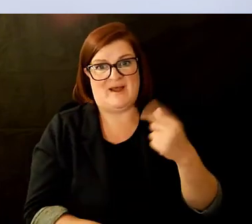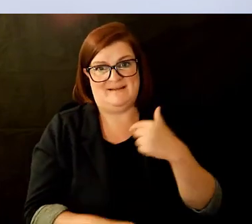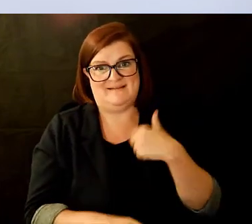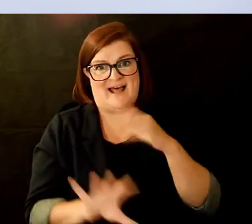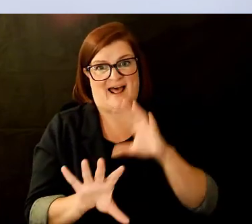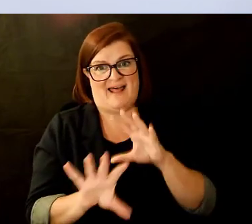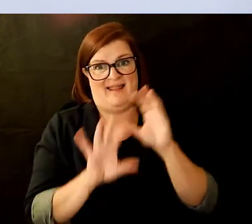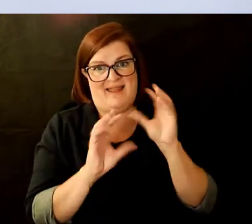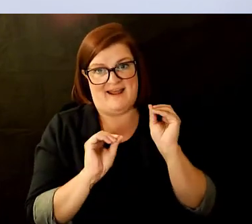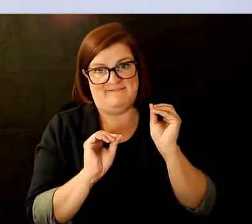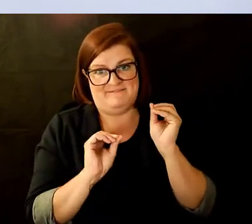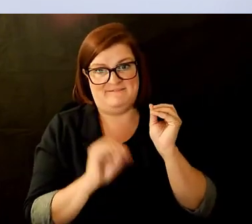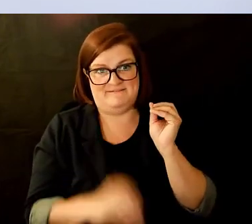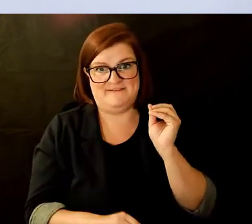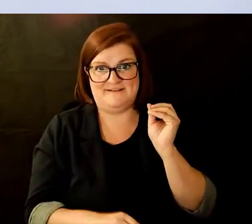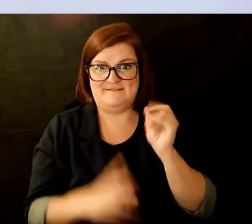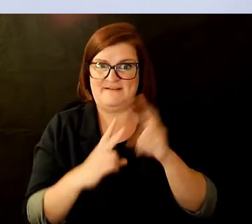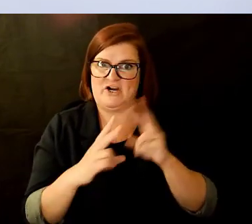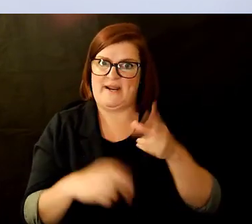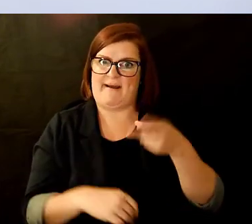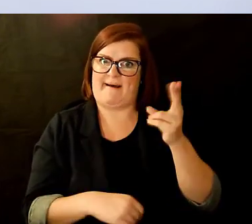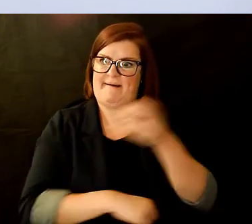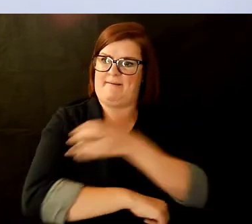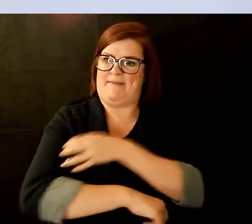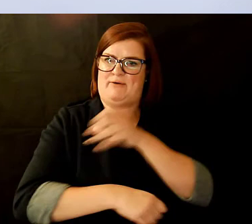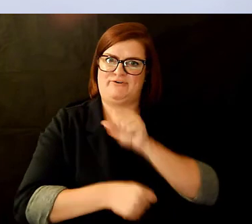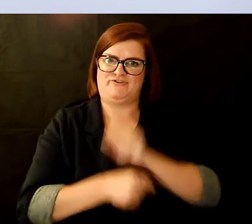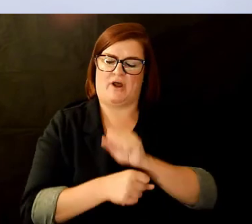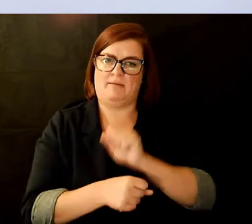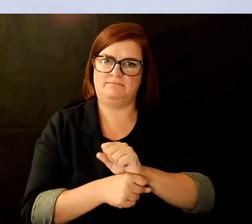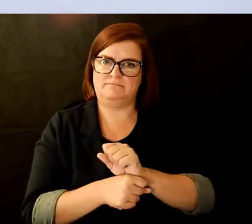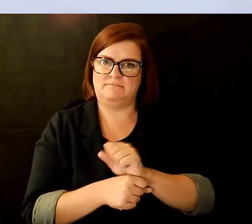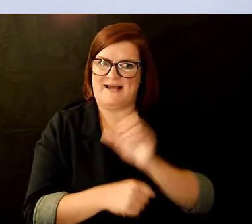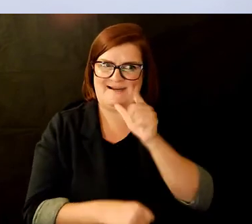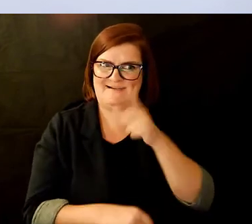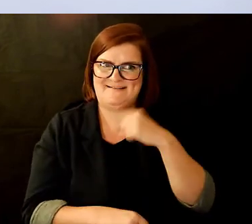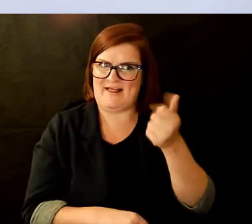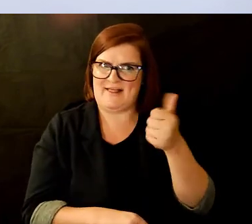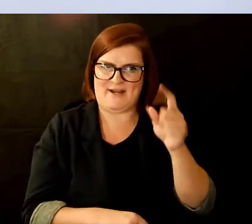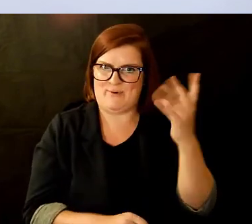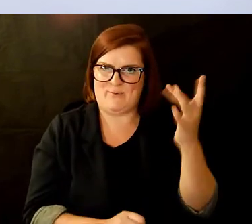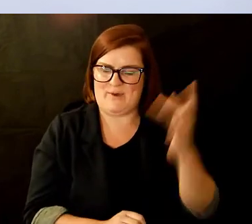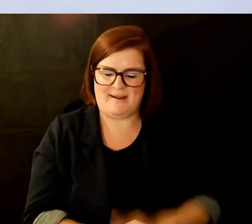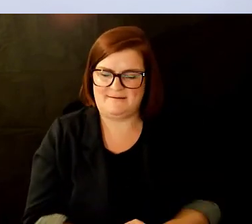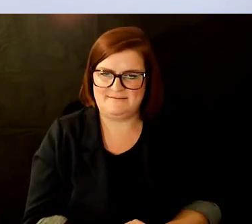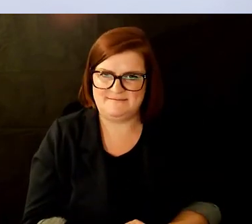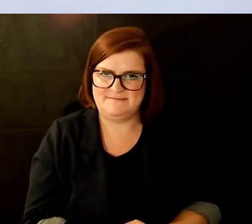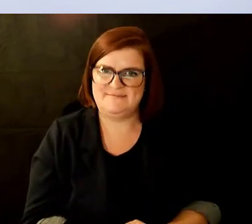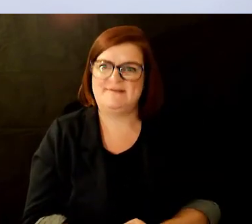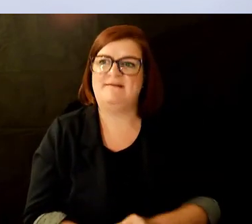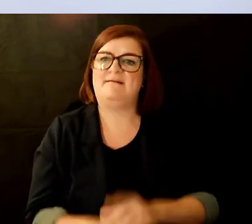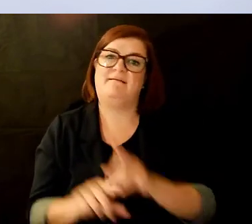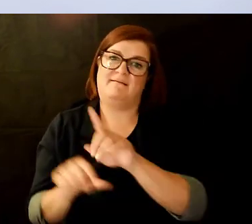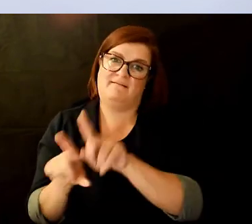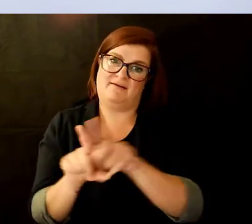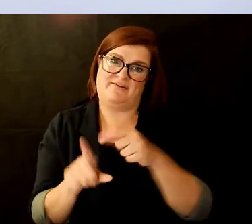I didn't tell anybody why. Among other things, I feared the stigma.